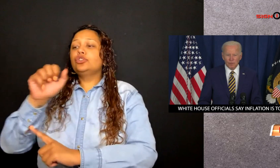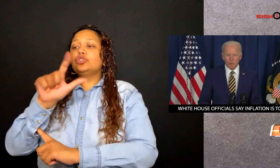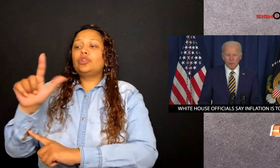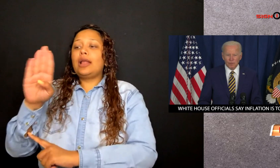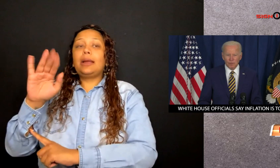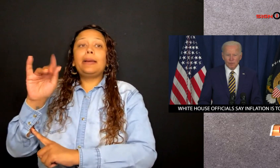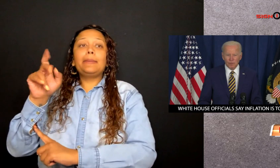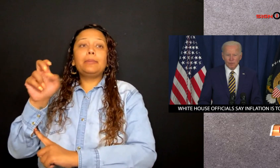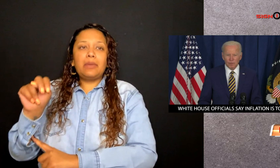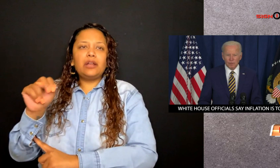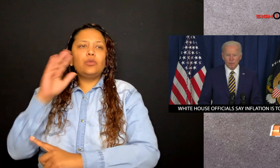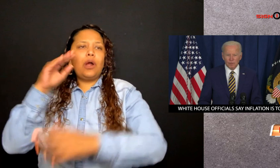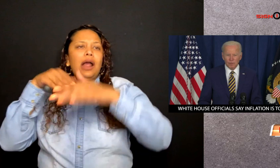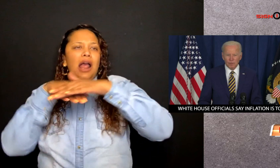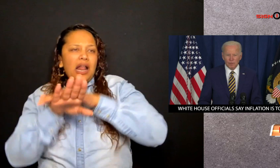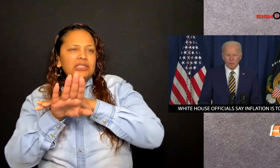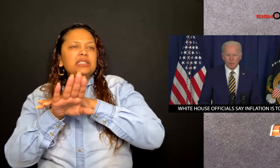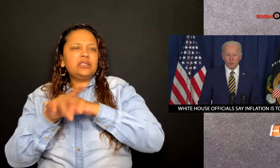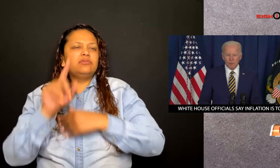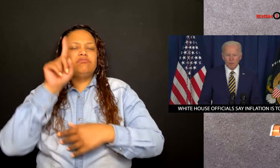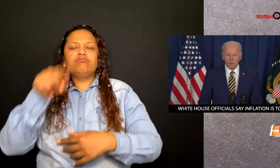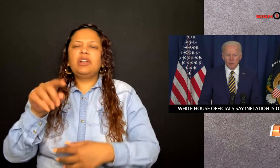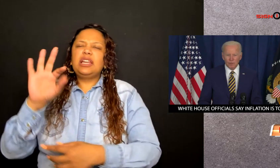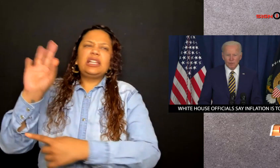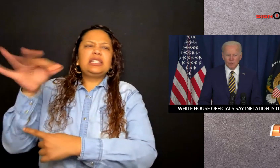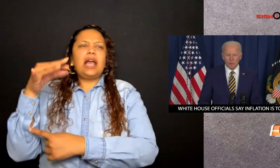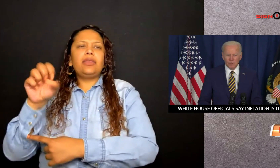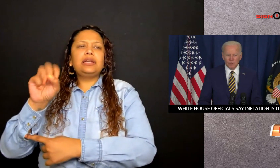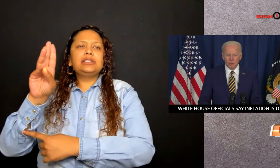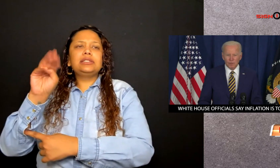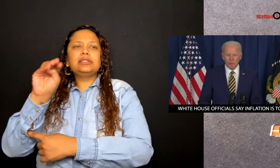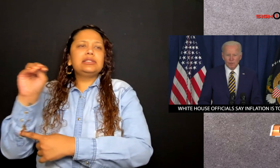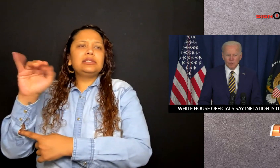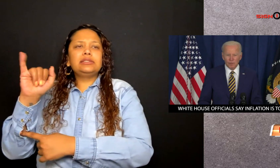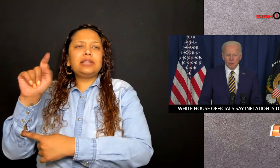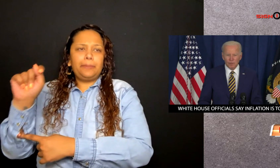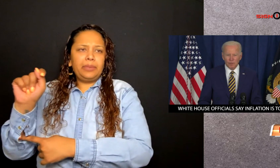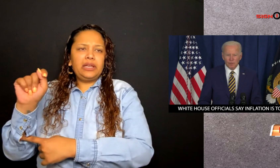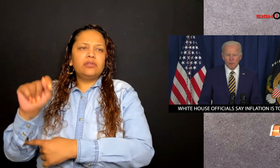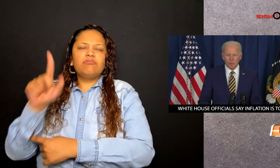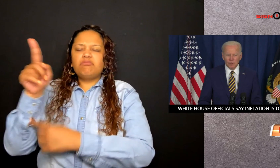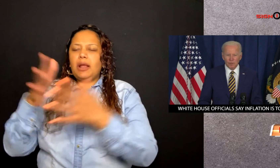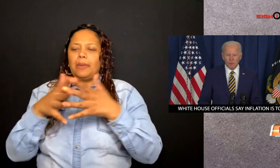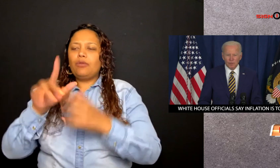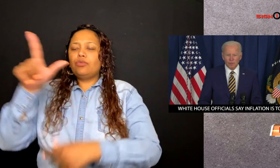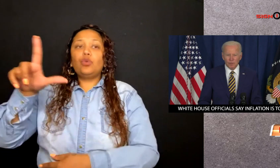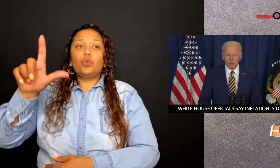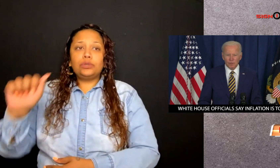this week President Joe Biden and First Lady Joe Biden will be attending the ninth summit